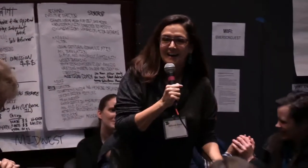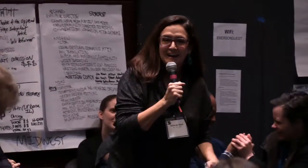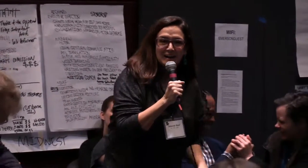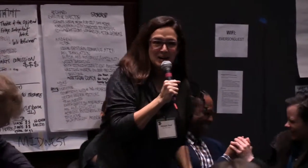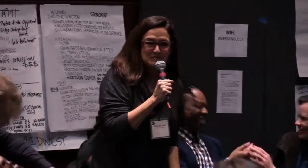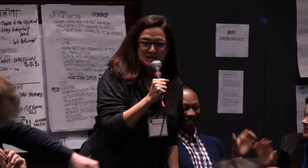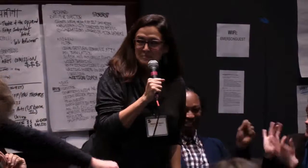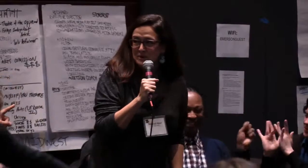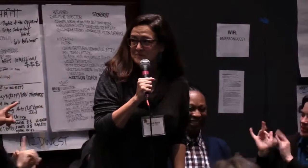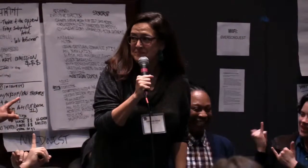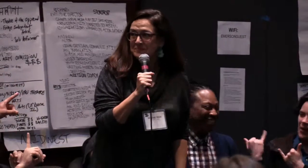Hi, I'm Deborah.